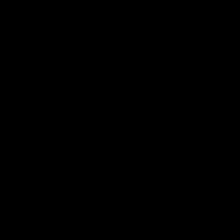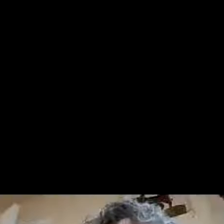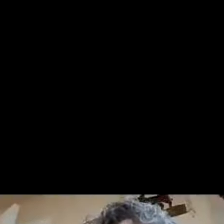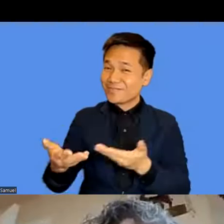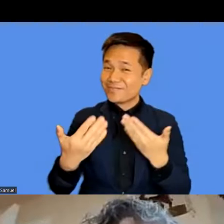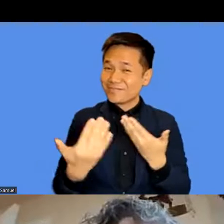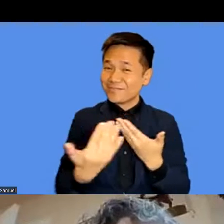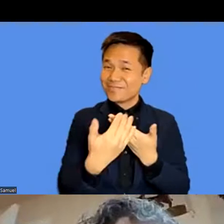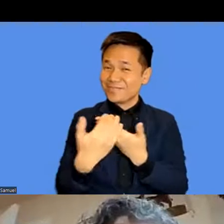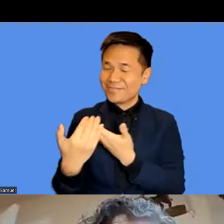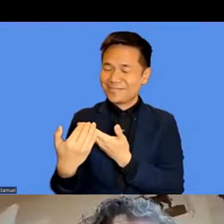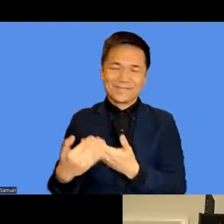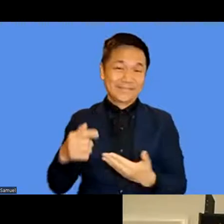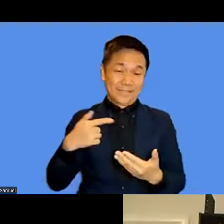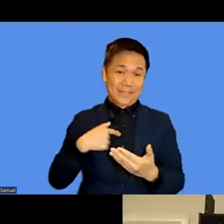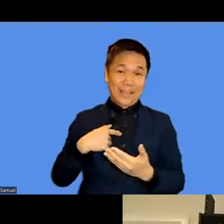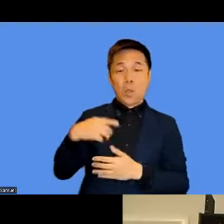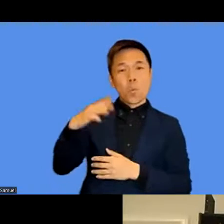This event is hosted by the Washington Group on Disability Statistics